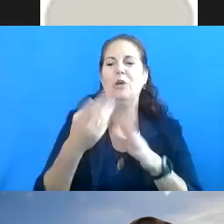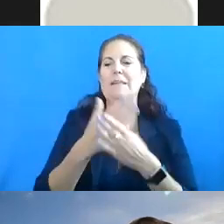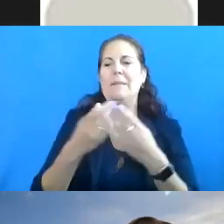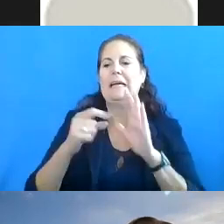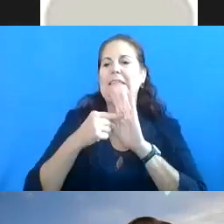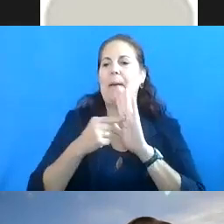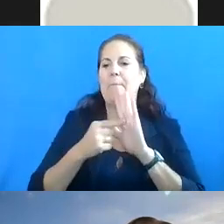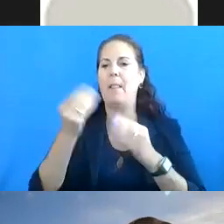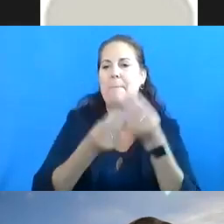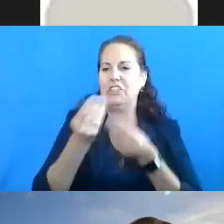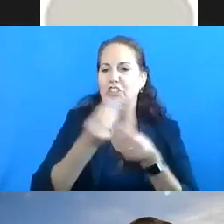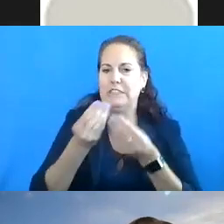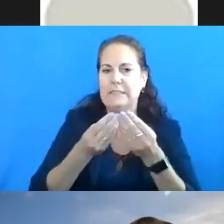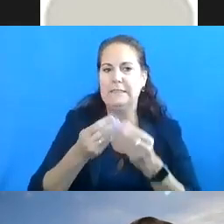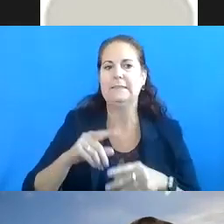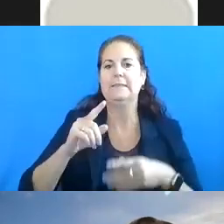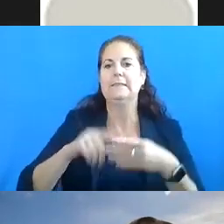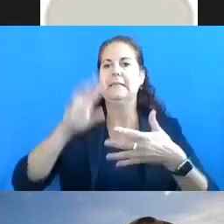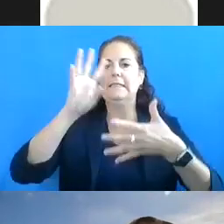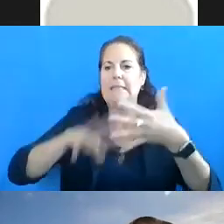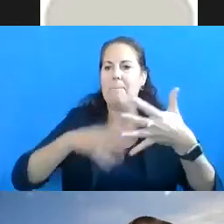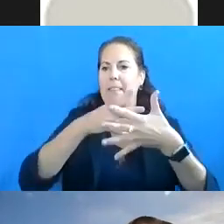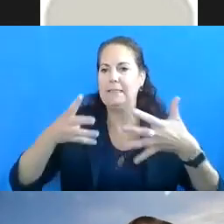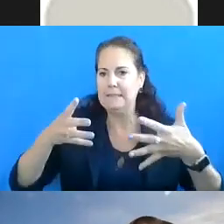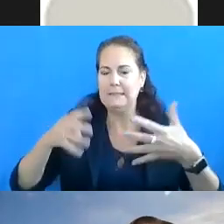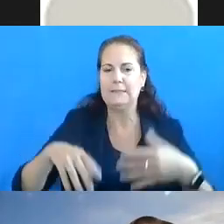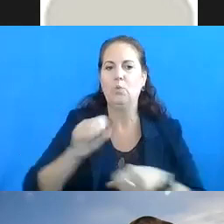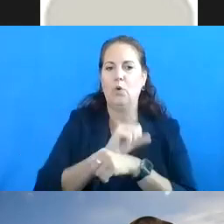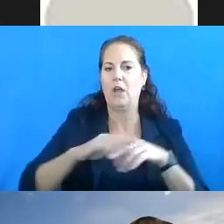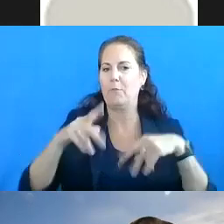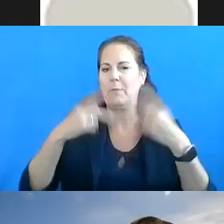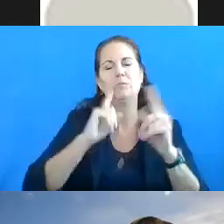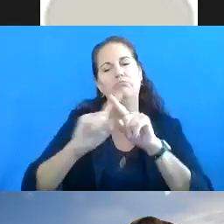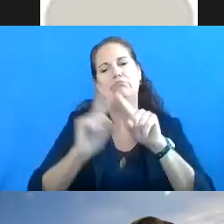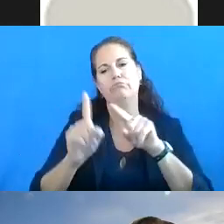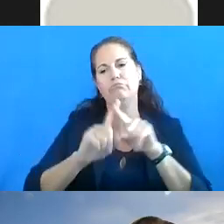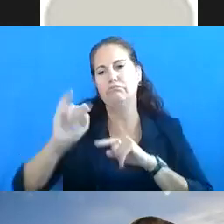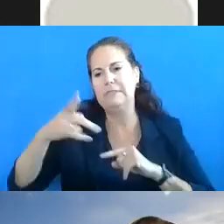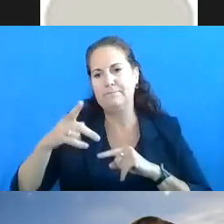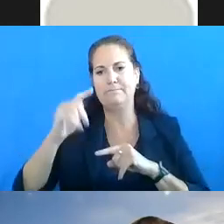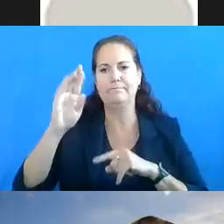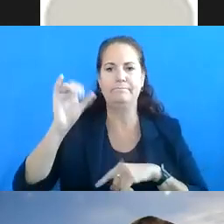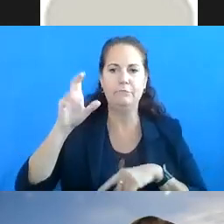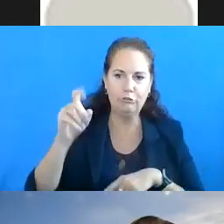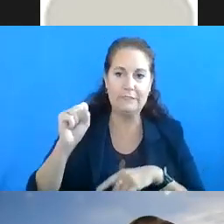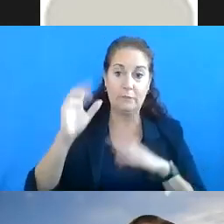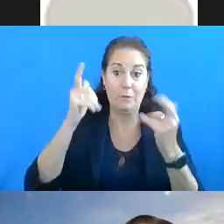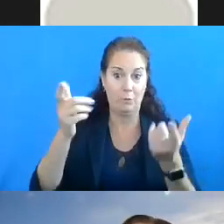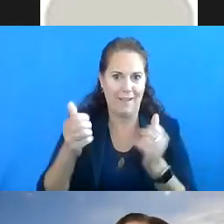some sample templates for working on your proposal, I’m going to go through a whole list of tips and tricks, and hopefully get some from you as well from some of the fellow proposal